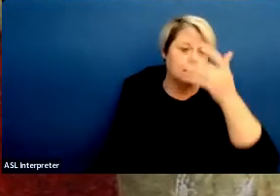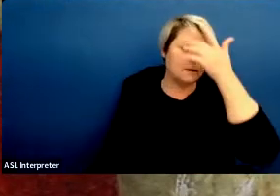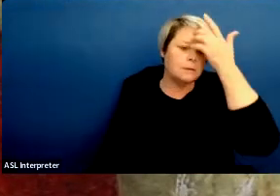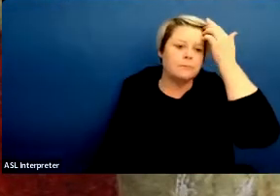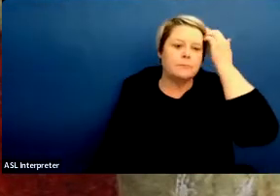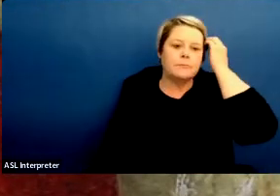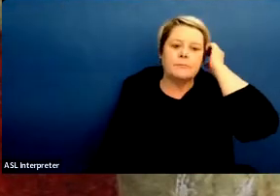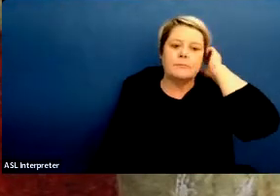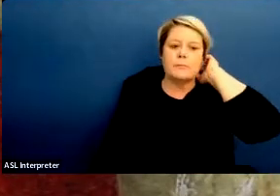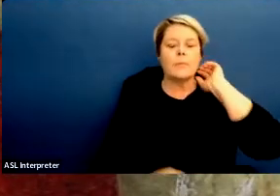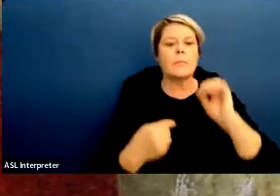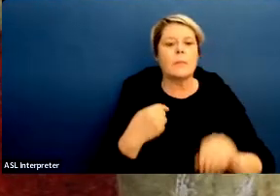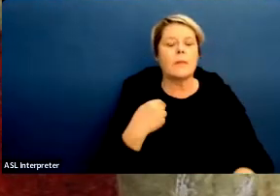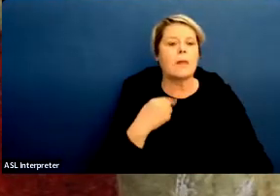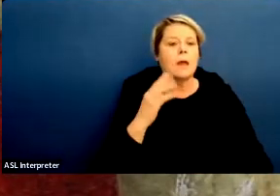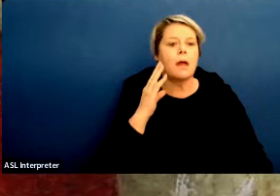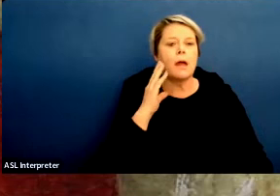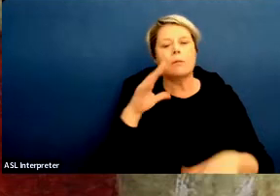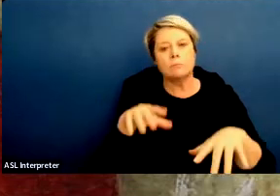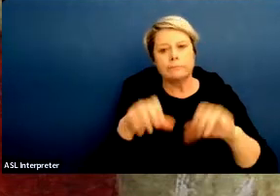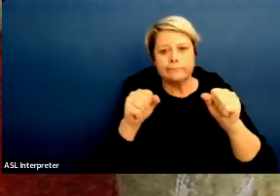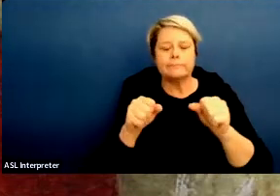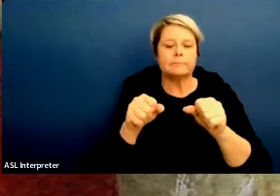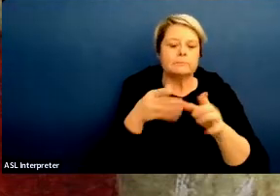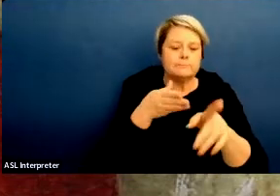So thank you, Stephanie. While she comes back